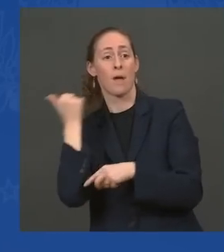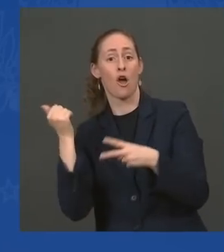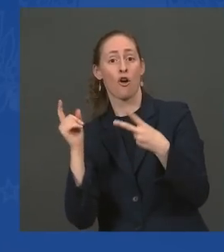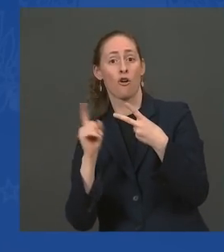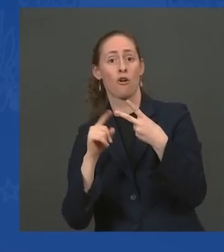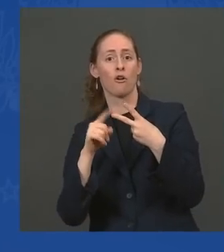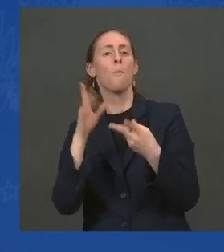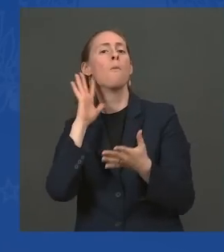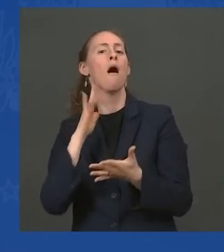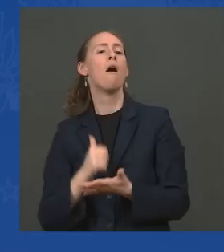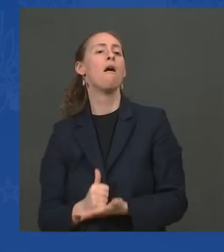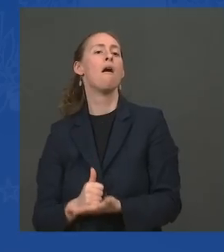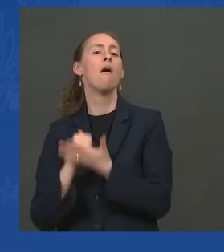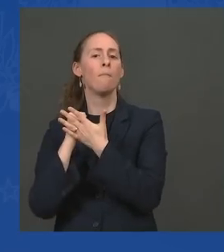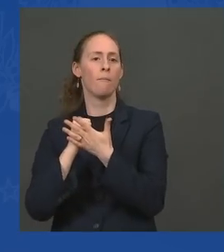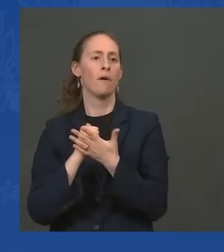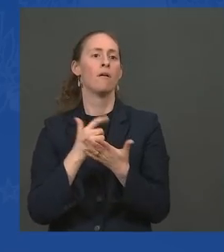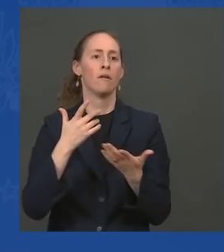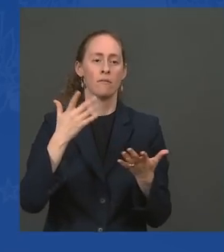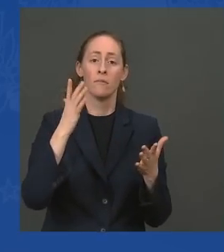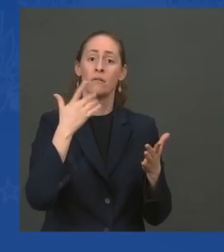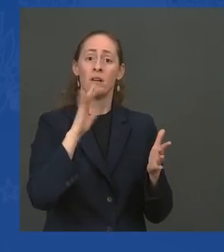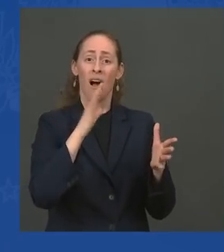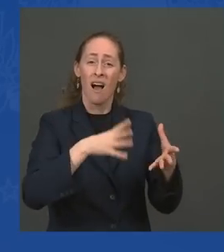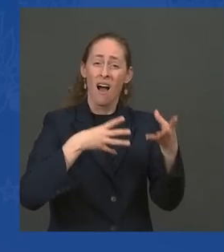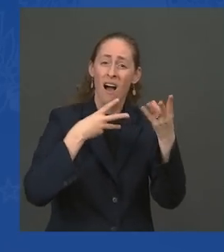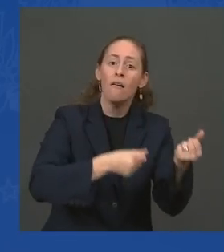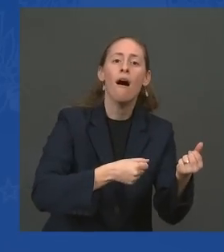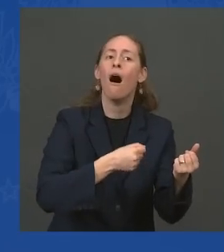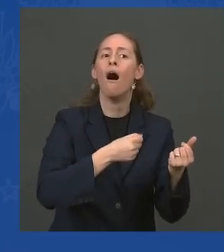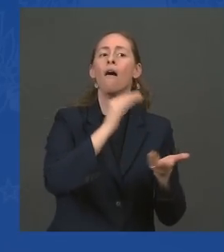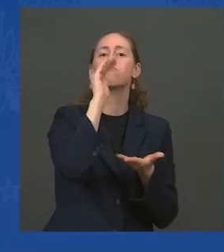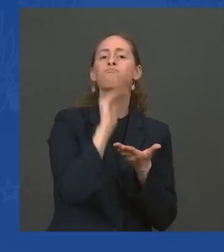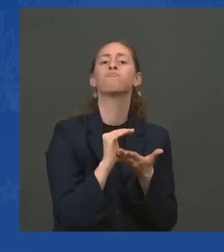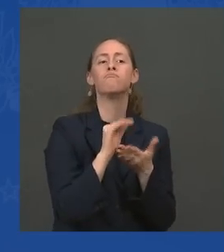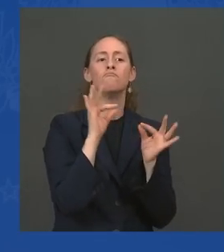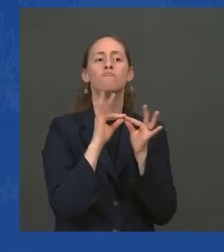because childcare costs will be limited to 7 percent of your income -- 7 percent.